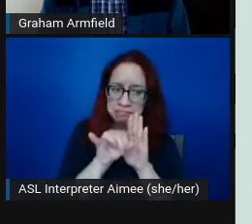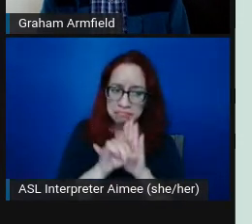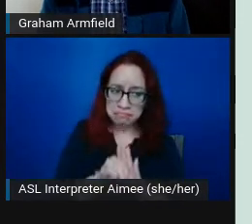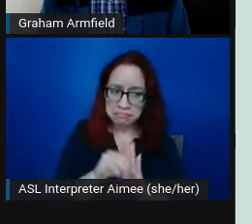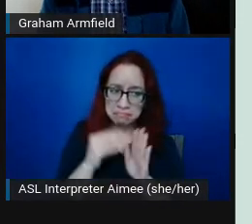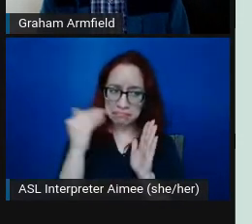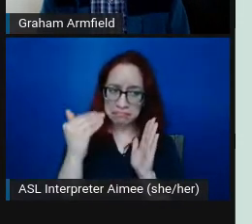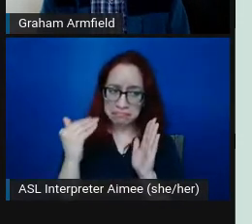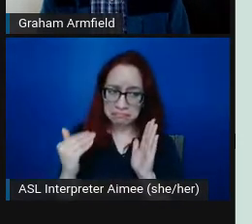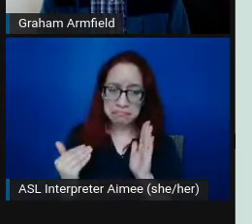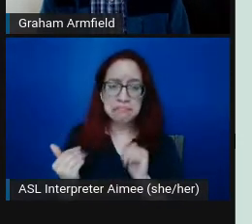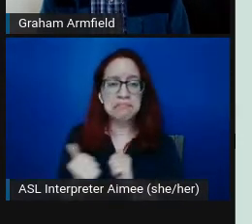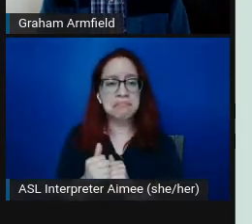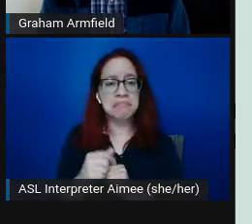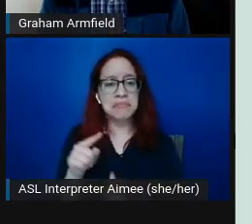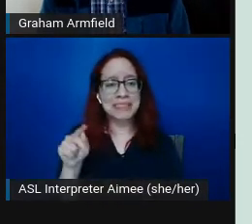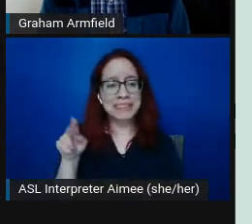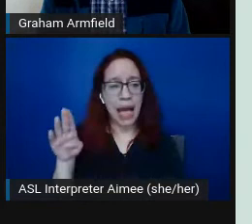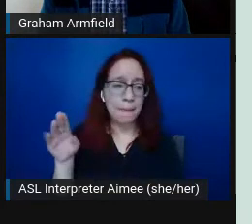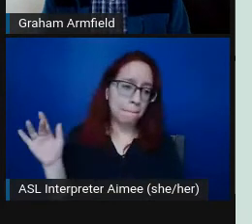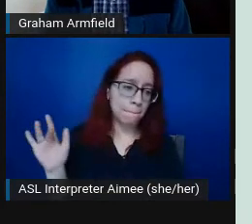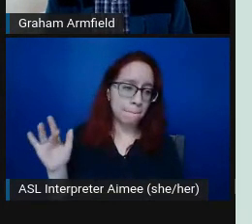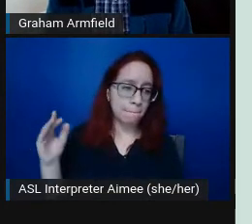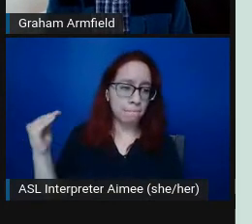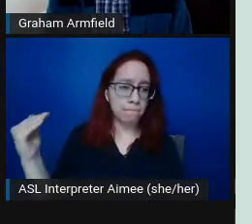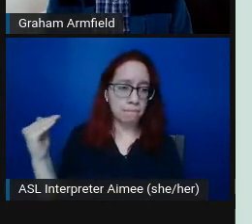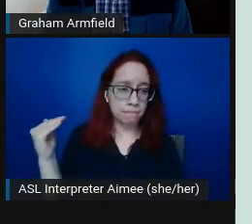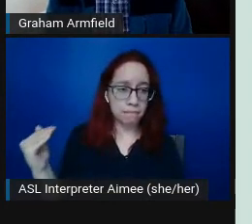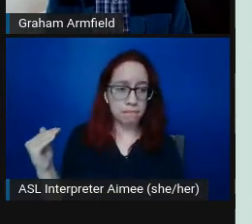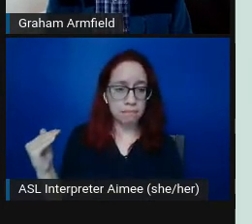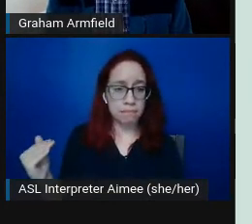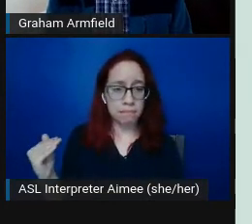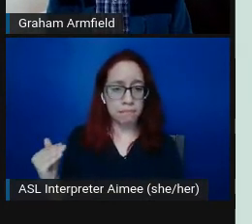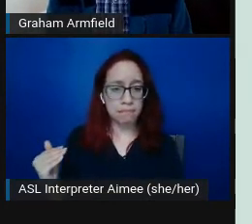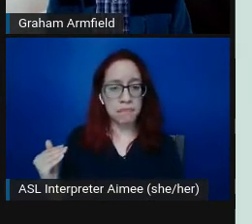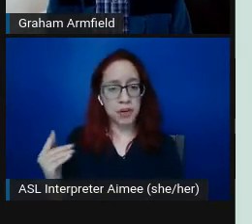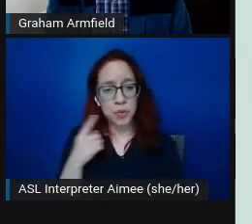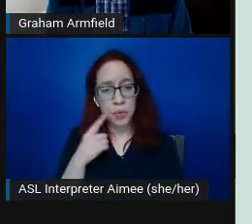I can tab to each of them, and this works okay. That's a selection.